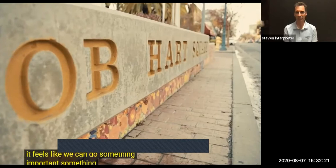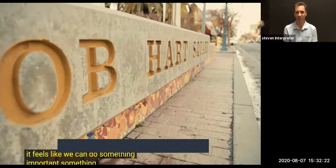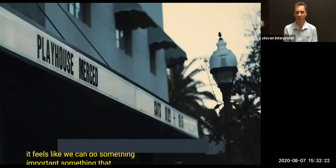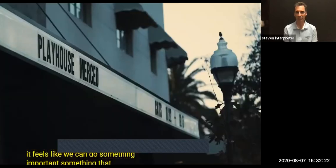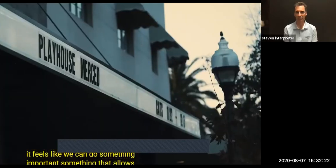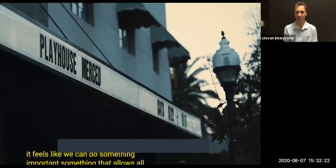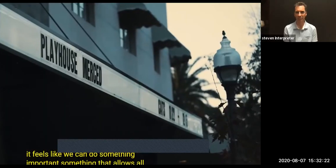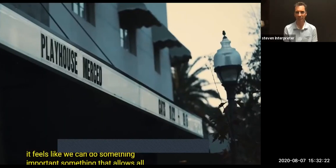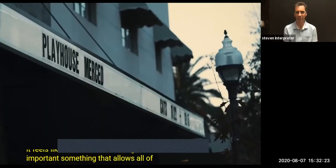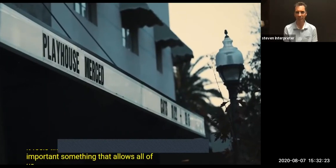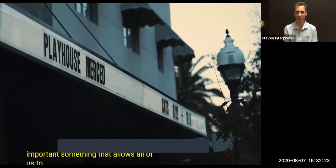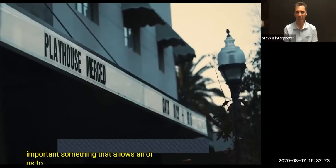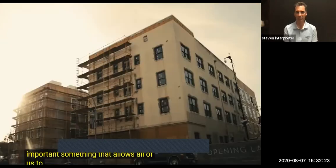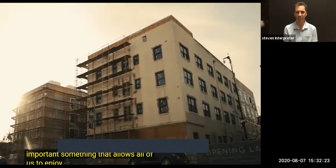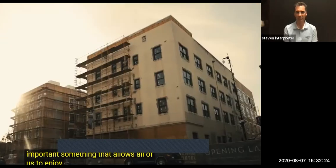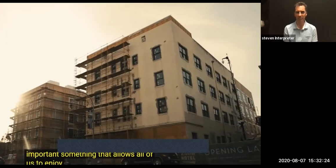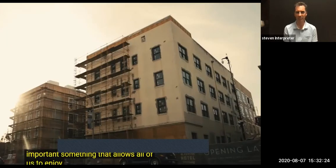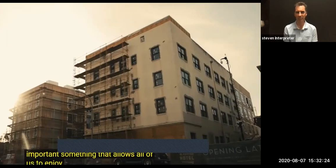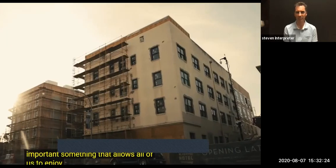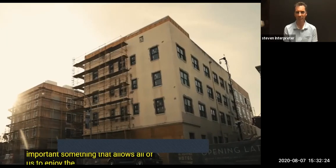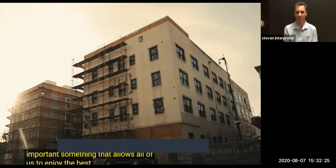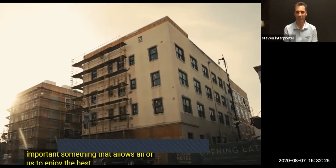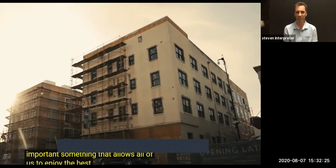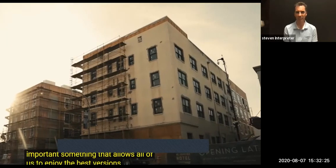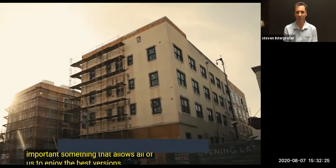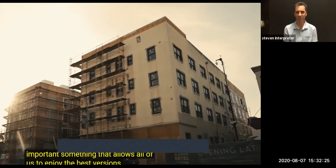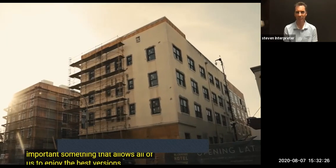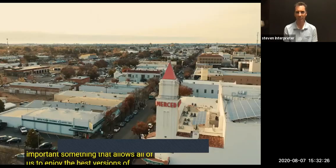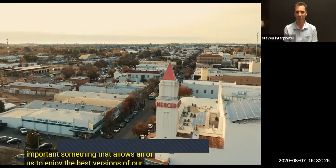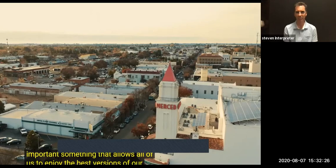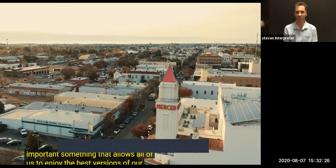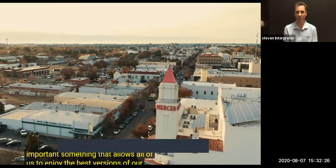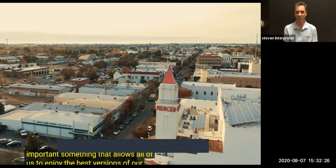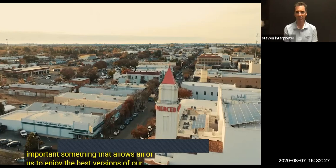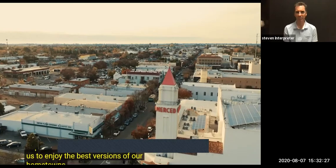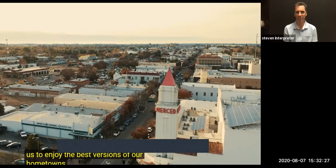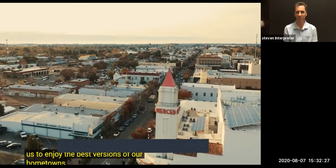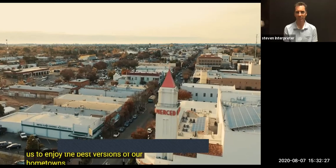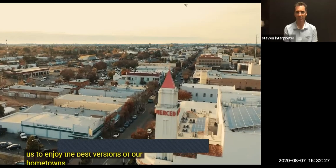Something that allows all of us to enjoy the best versions of our hometowns